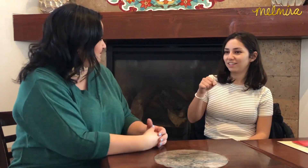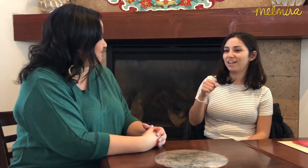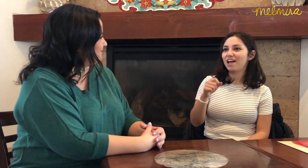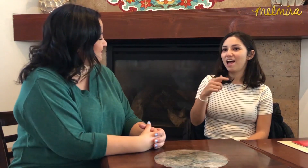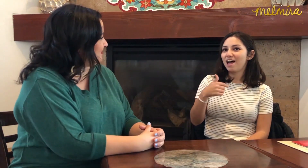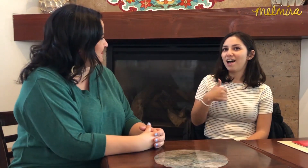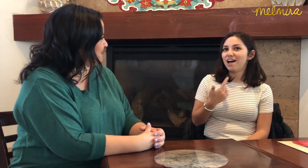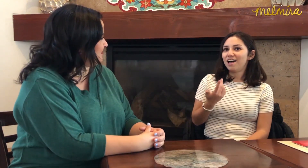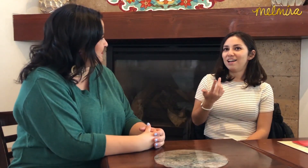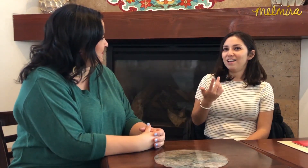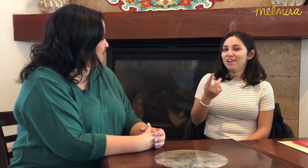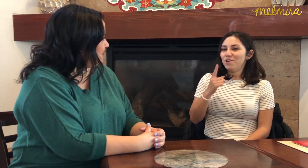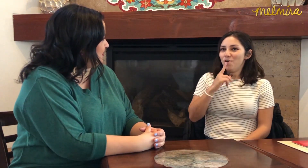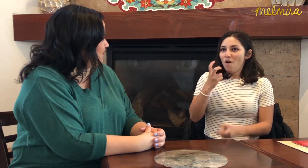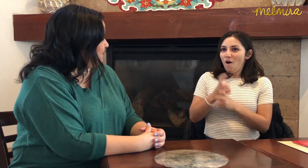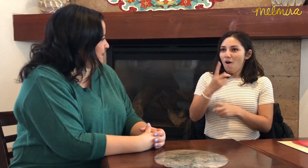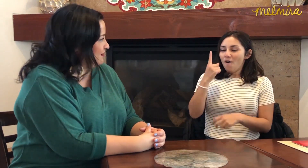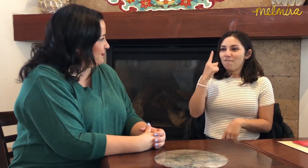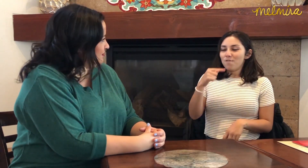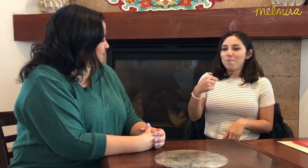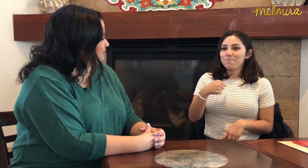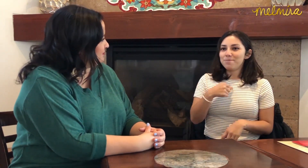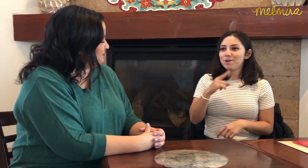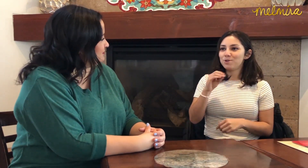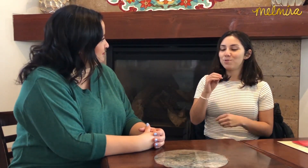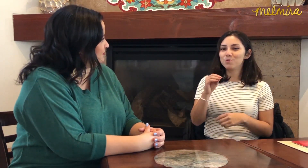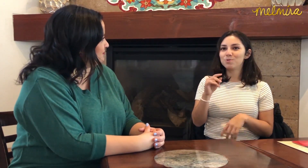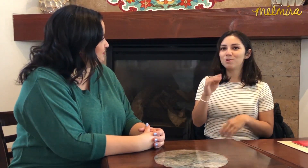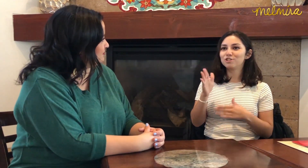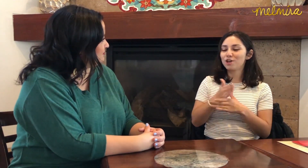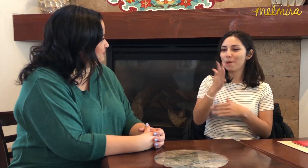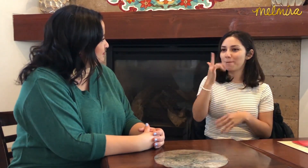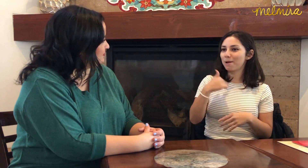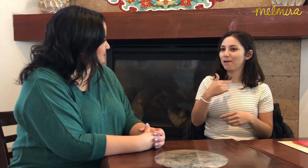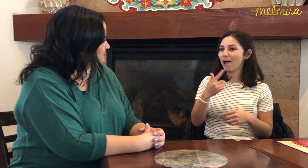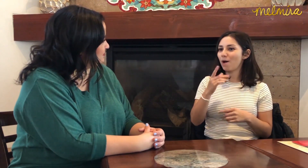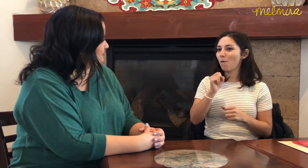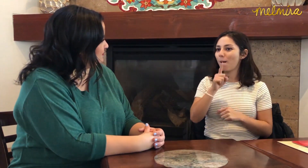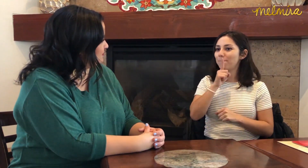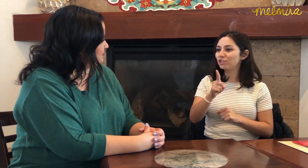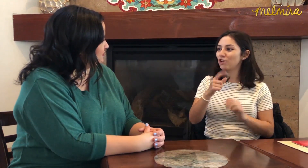Yeah. Right. Yeah, I- It was really hard for me to share because I wanted